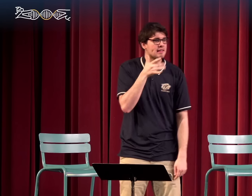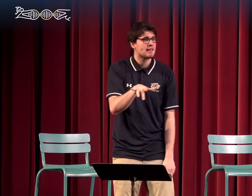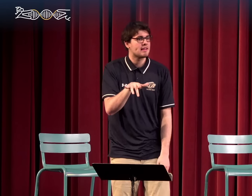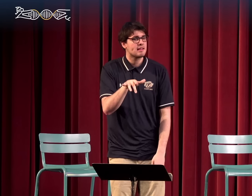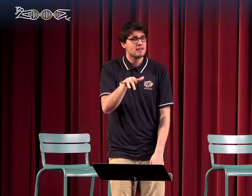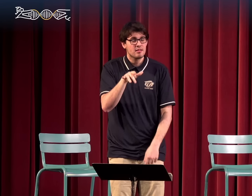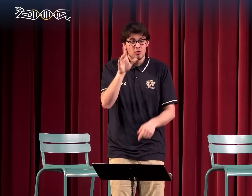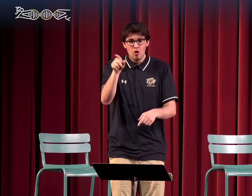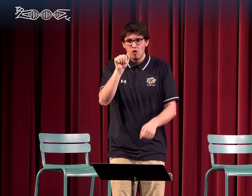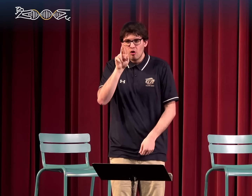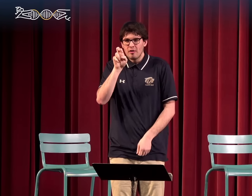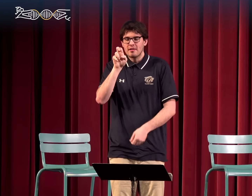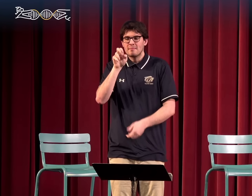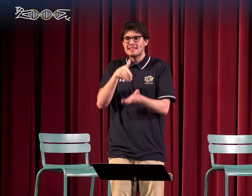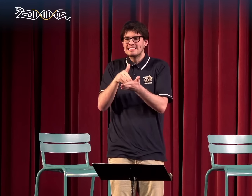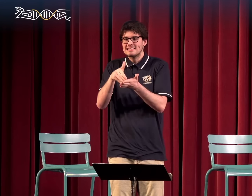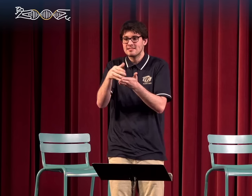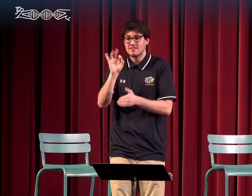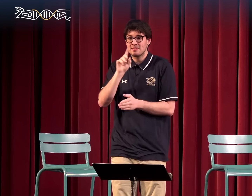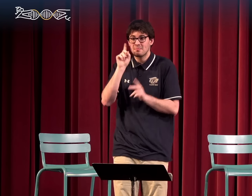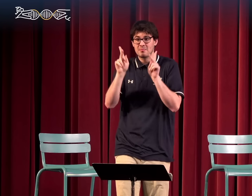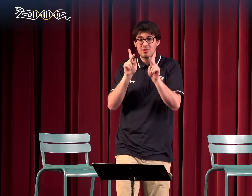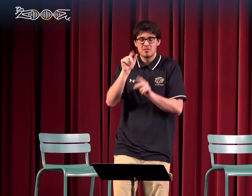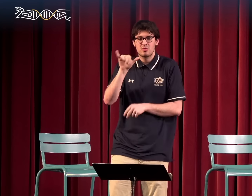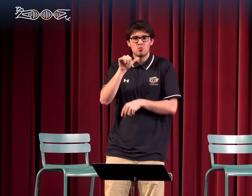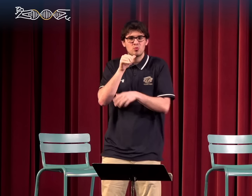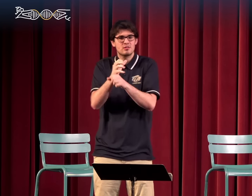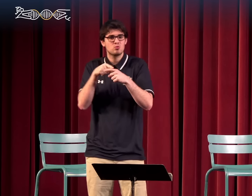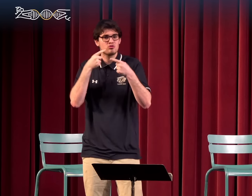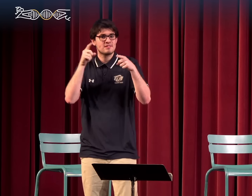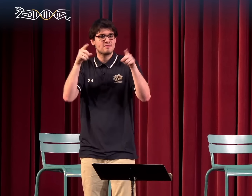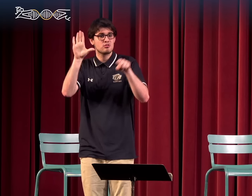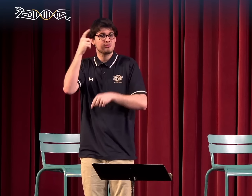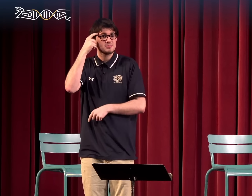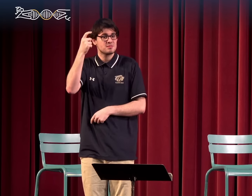You are the lucky ones that is not common experience of Deaf people to be